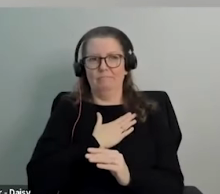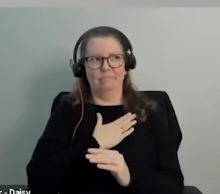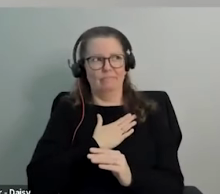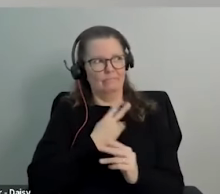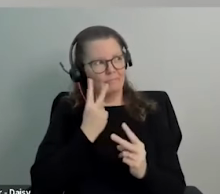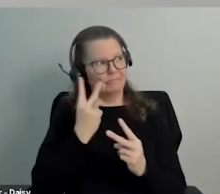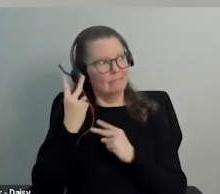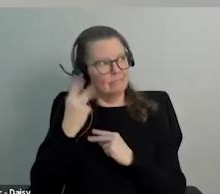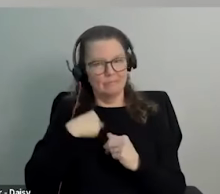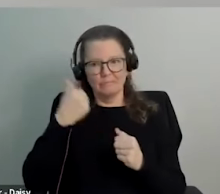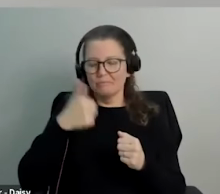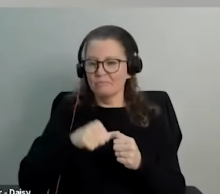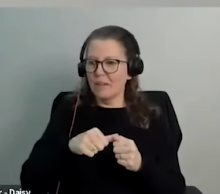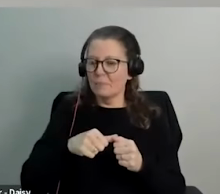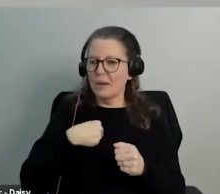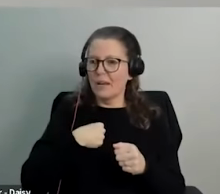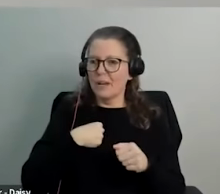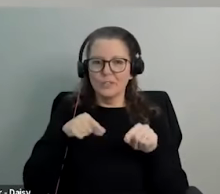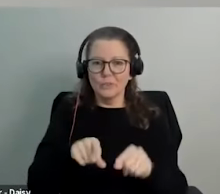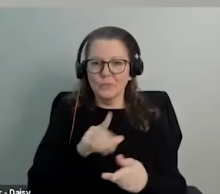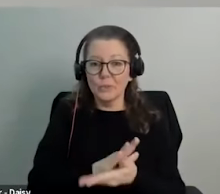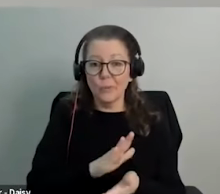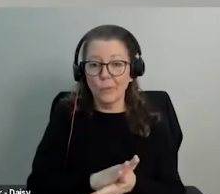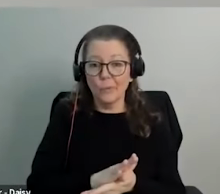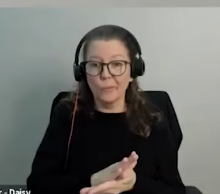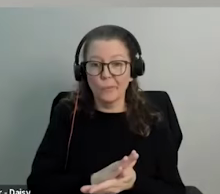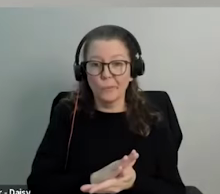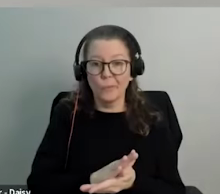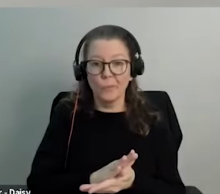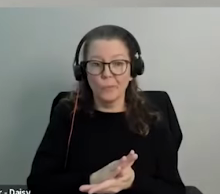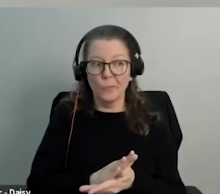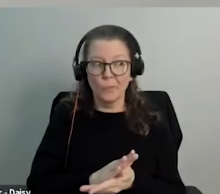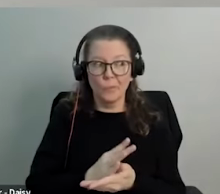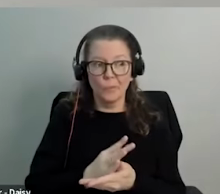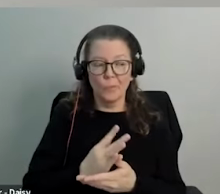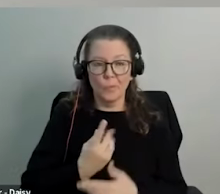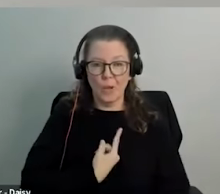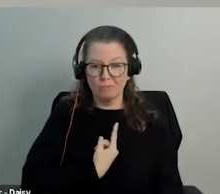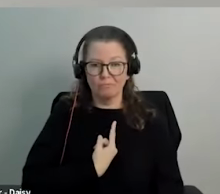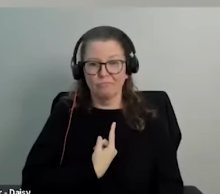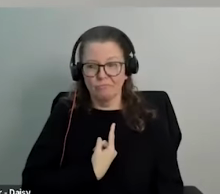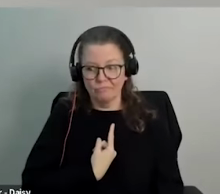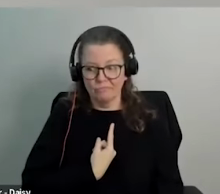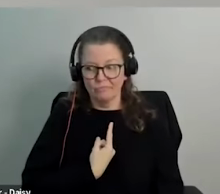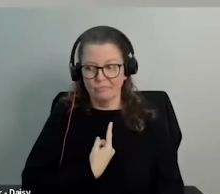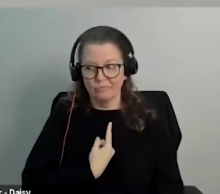and I was the only kid in the classroom with a device, and it was such an alienating factor for me,